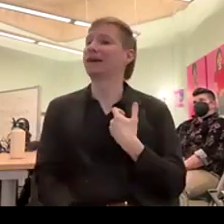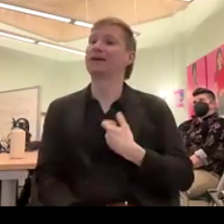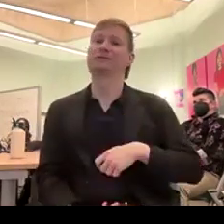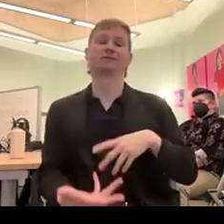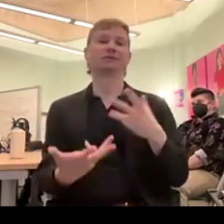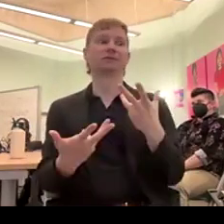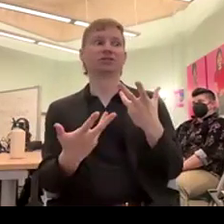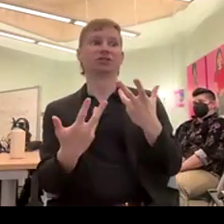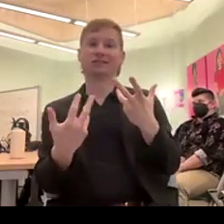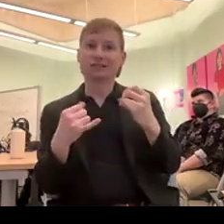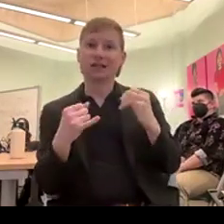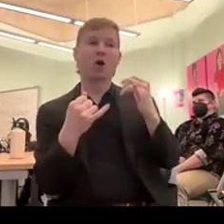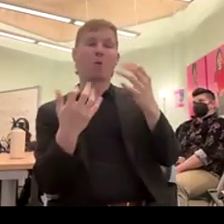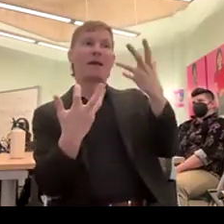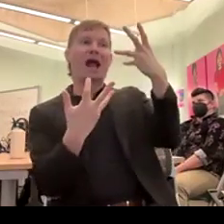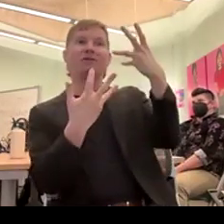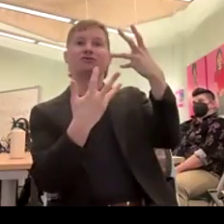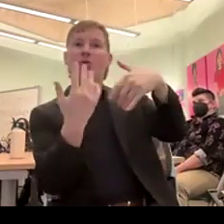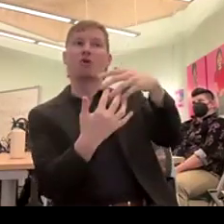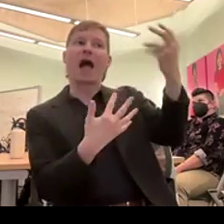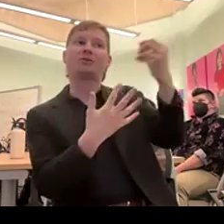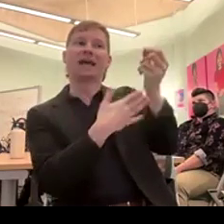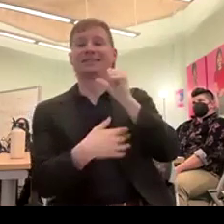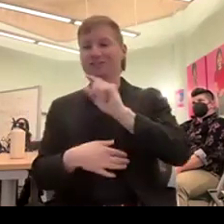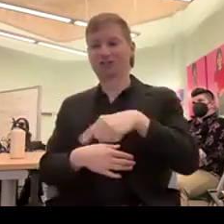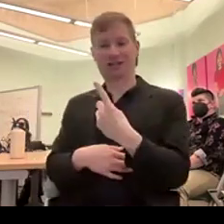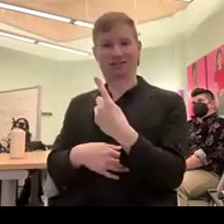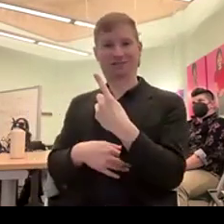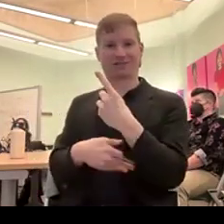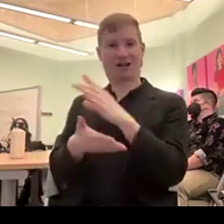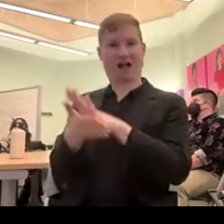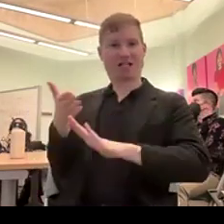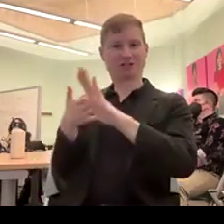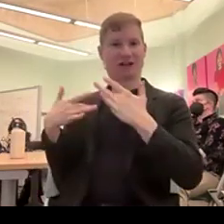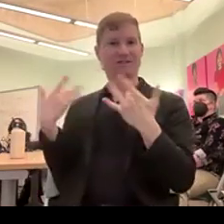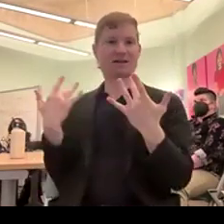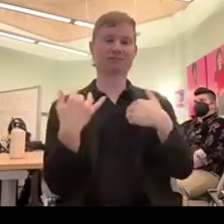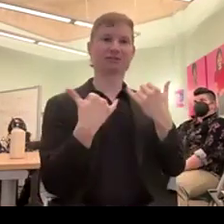still, in terms of taking care of myself, in terms of being social, outside of just campus